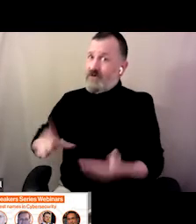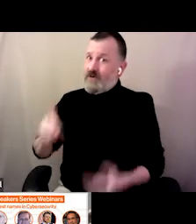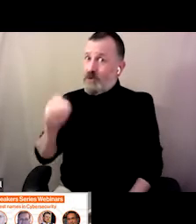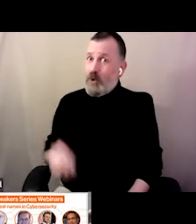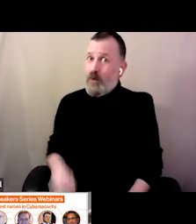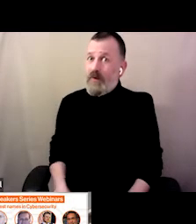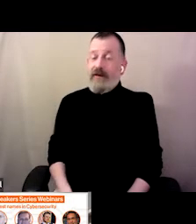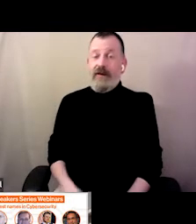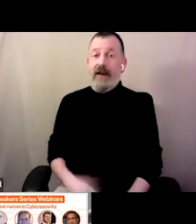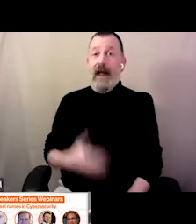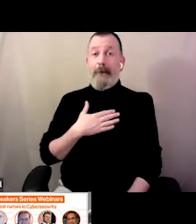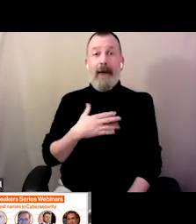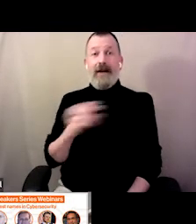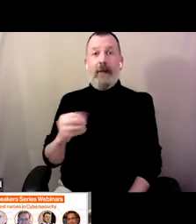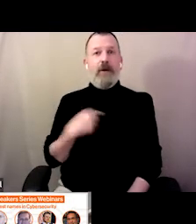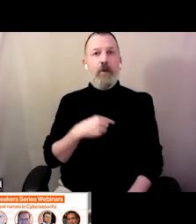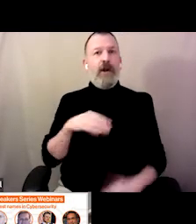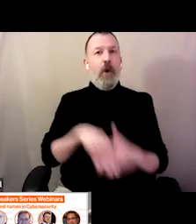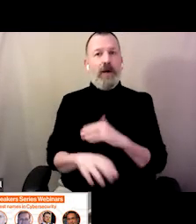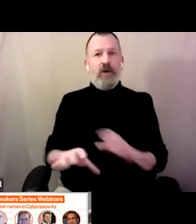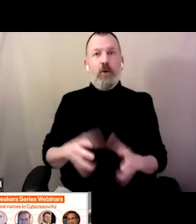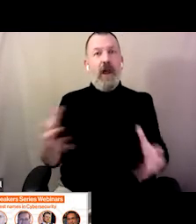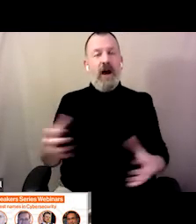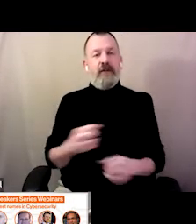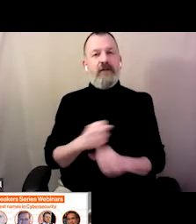you know my company we go in and we do a lot of the security evaluations and assessments.